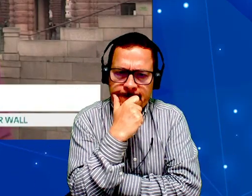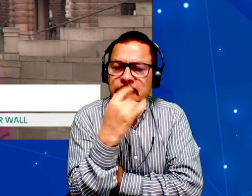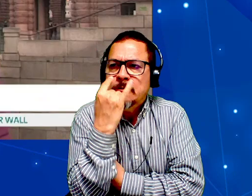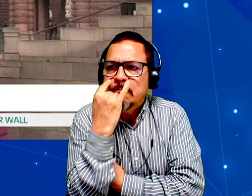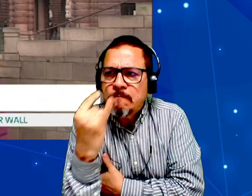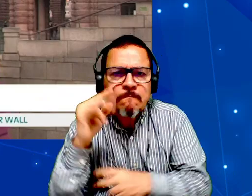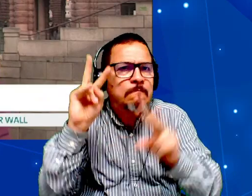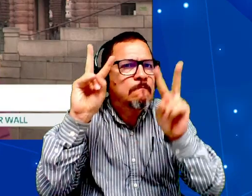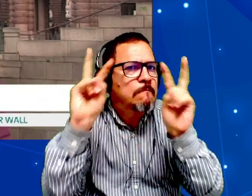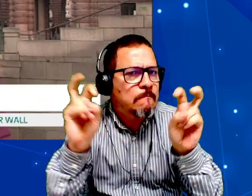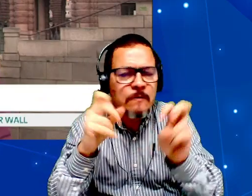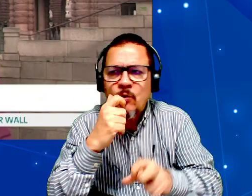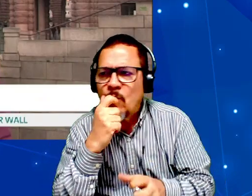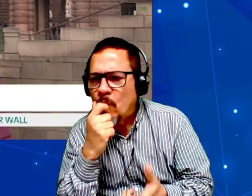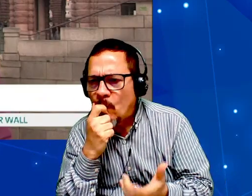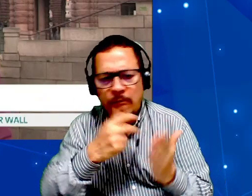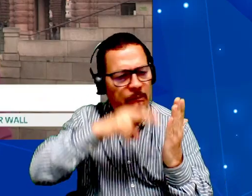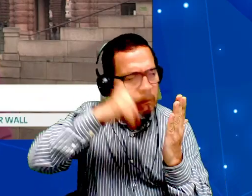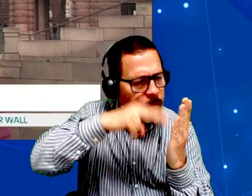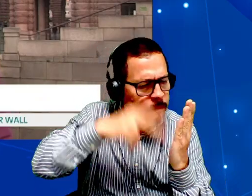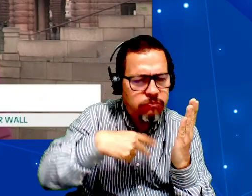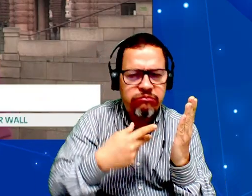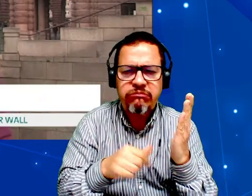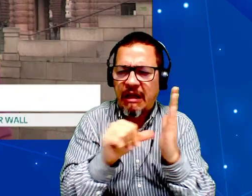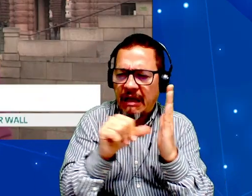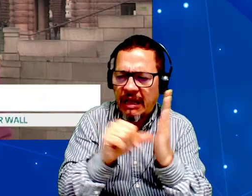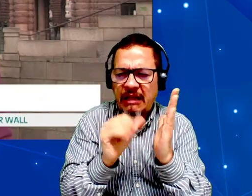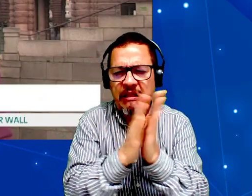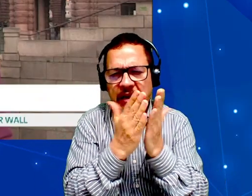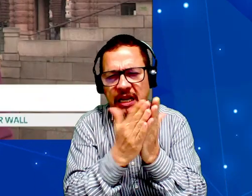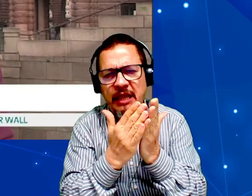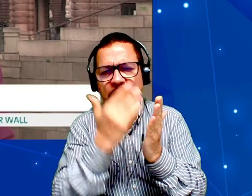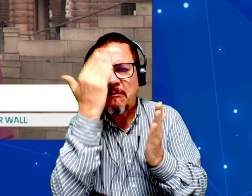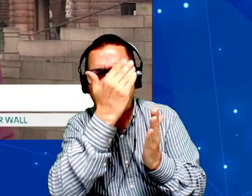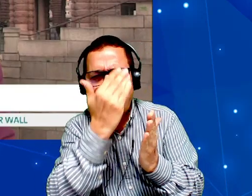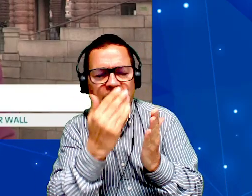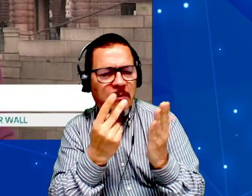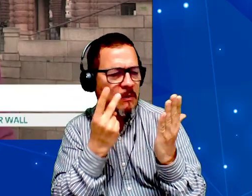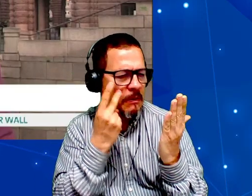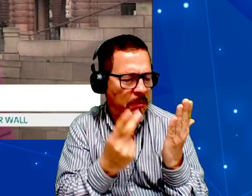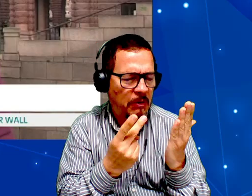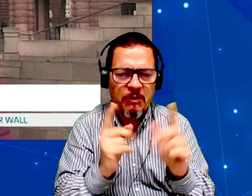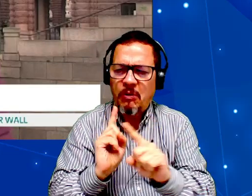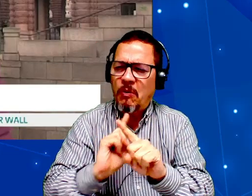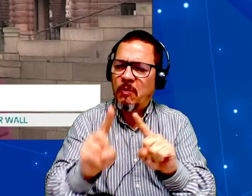and I started reading about it like books and movies and articles, and the more I read about it,